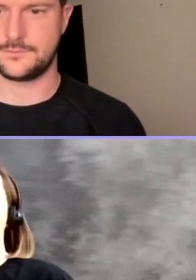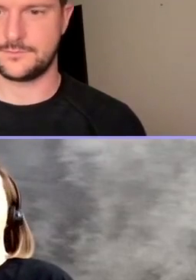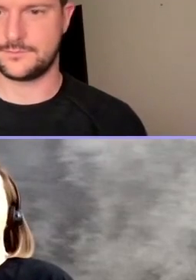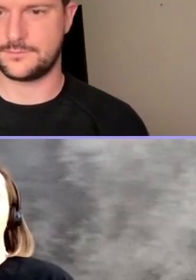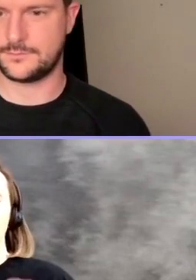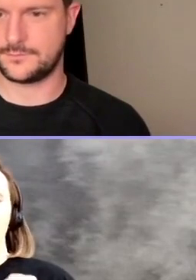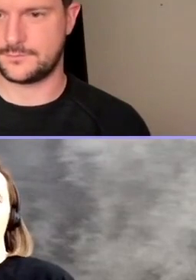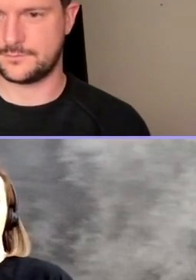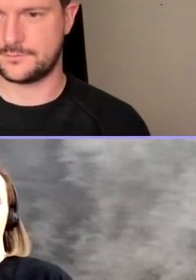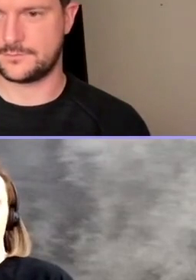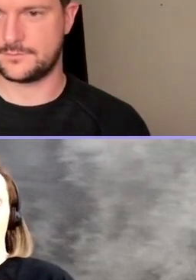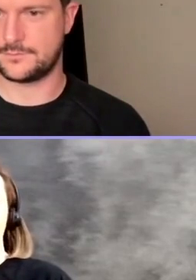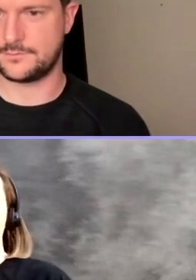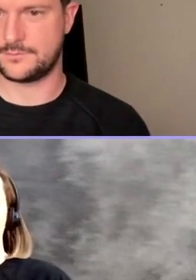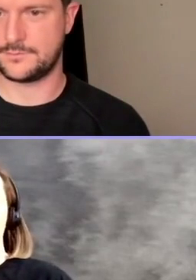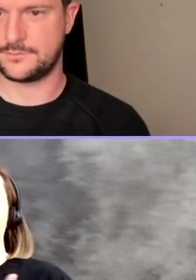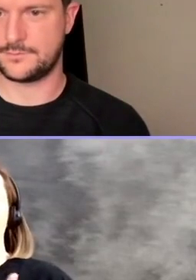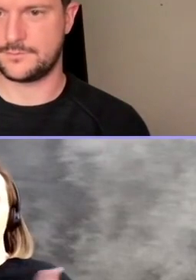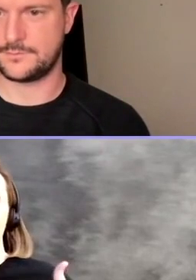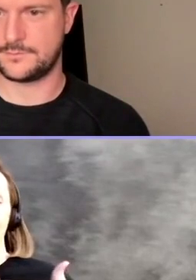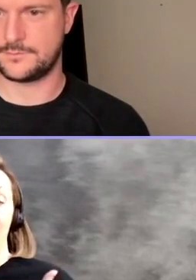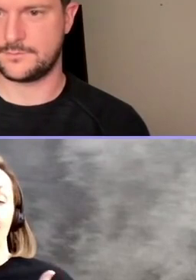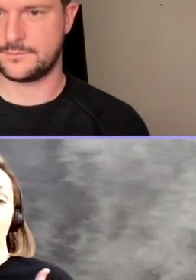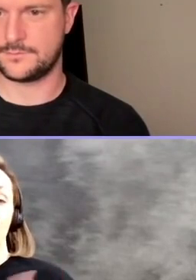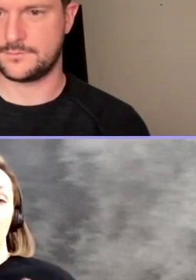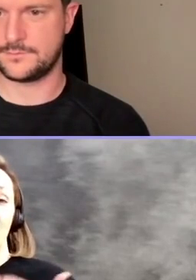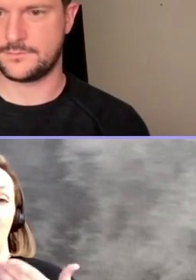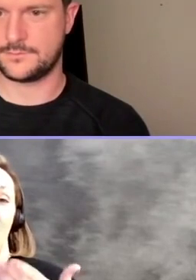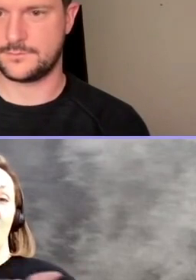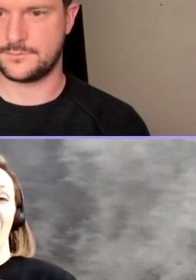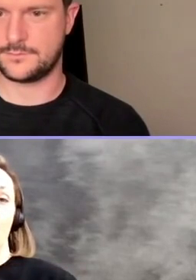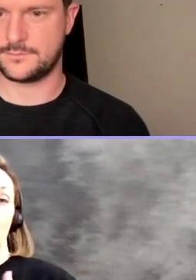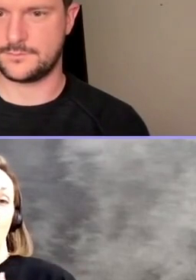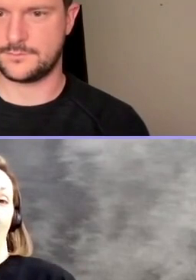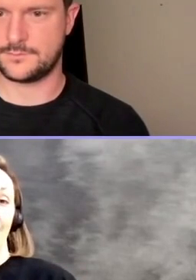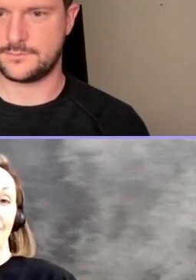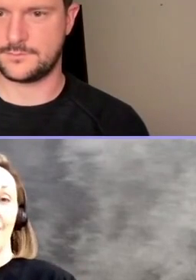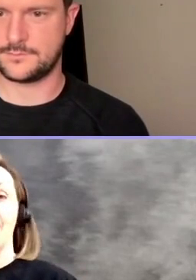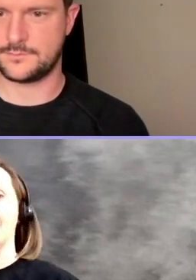and guidelines about interacting and navigating through web